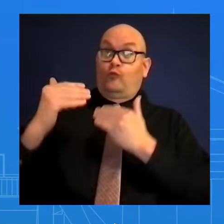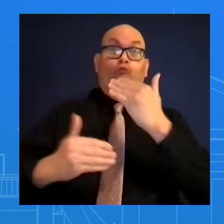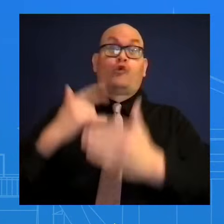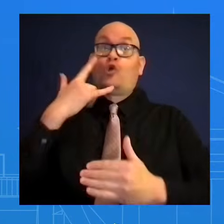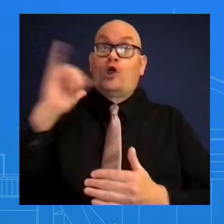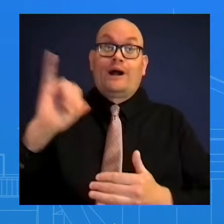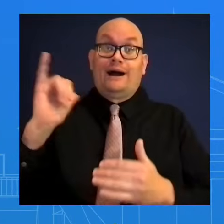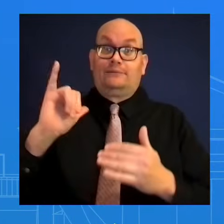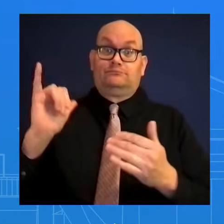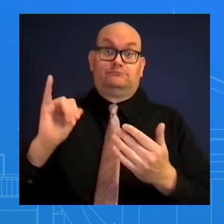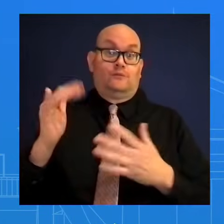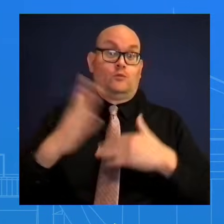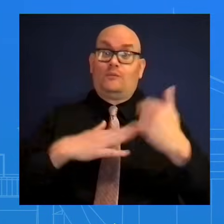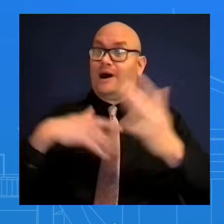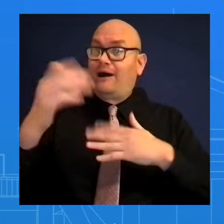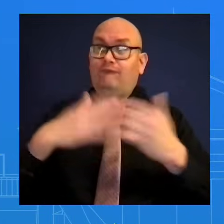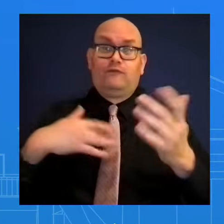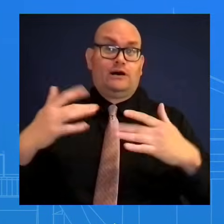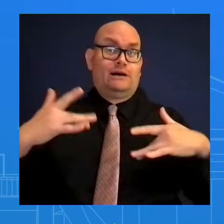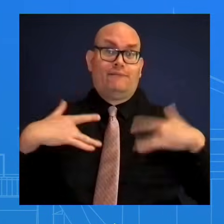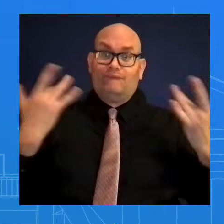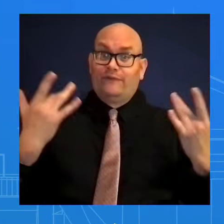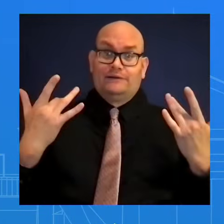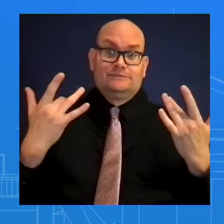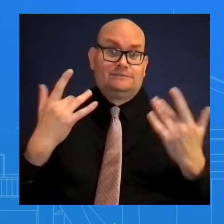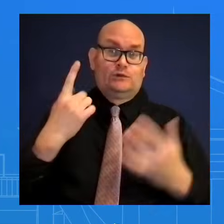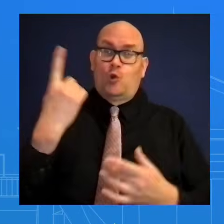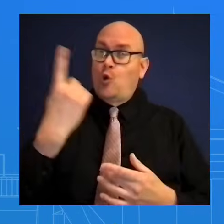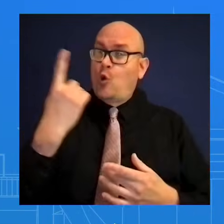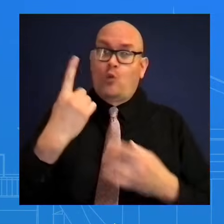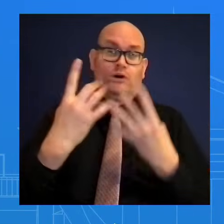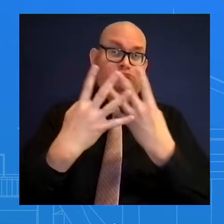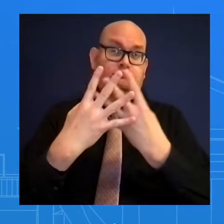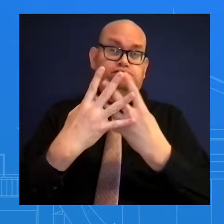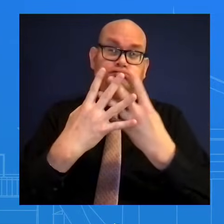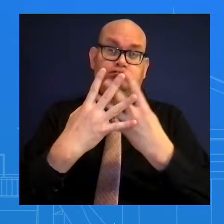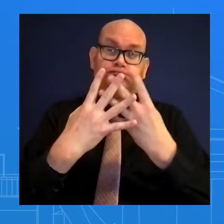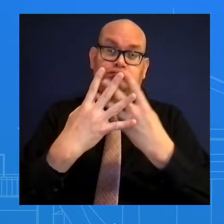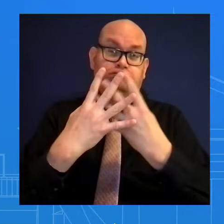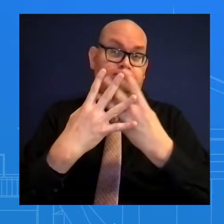we always credential as many reporters in the room as possible. That's what we tried to do here.